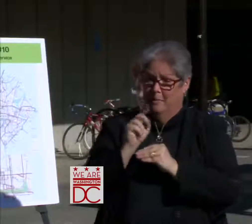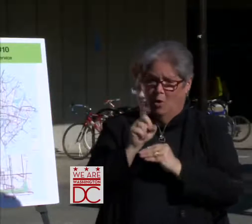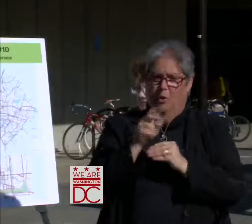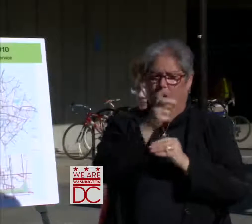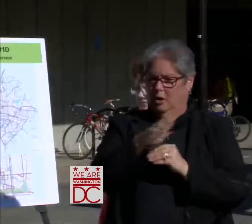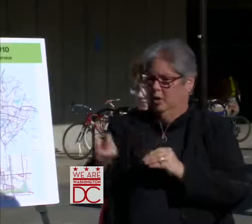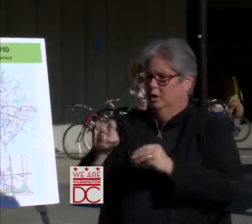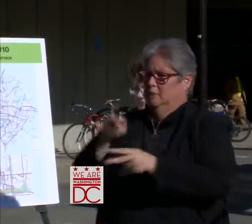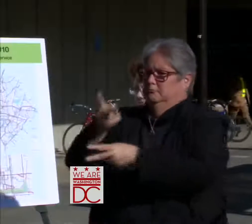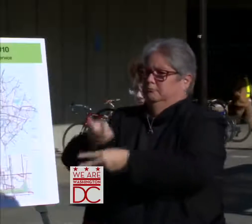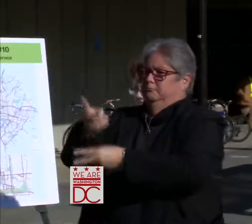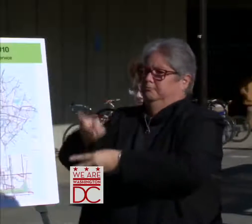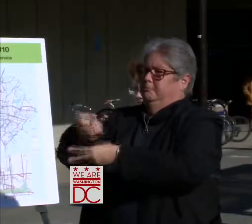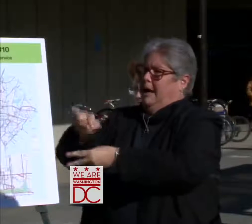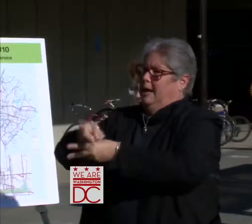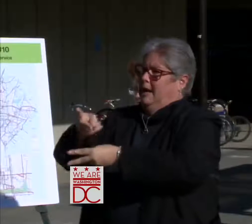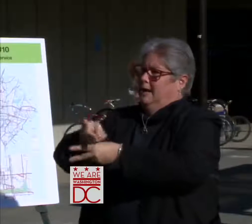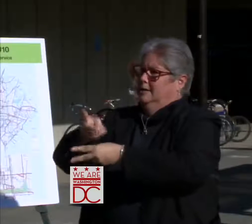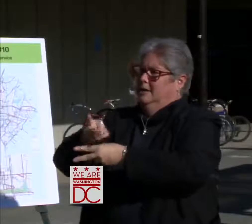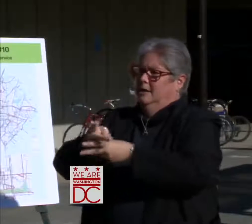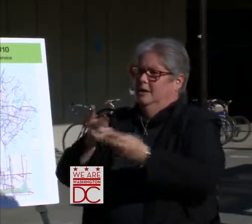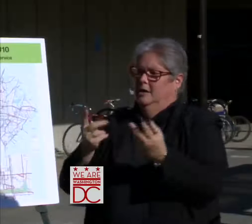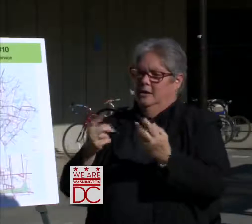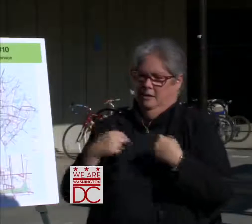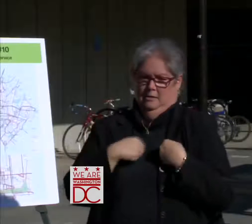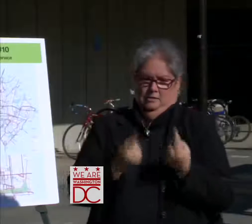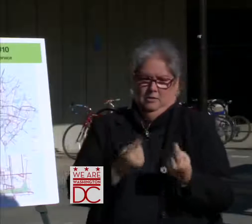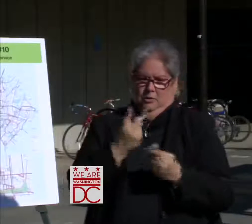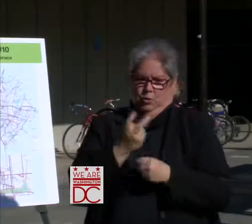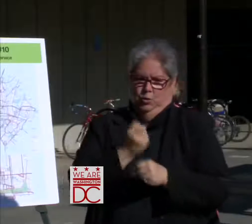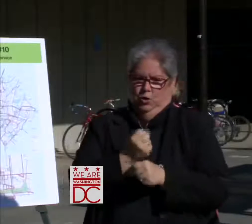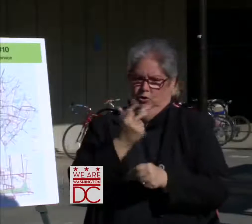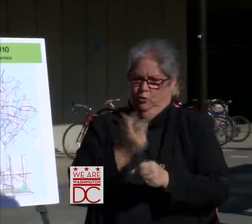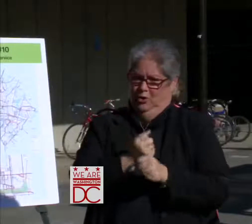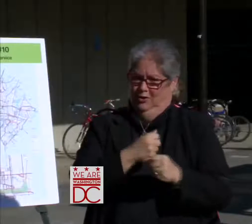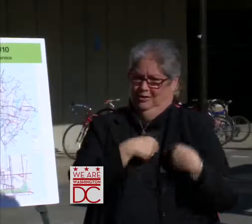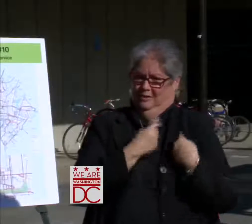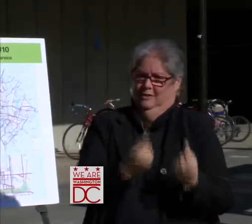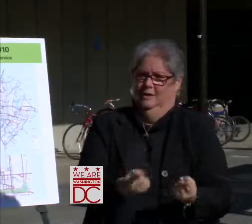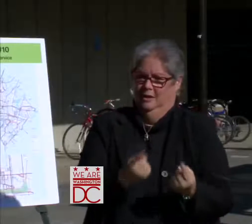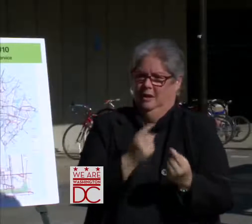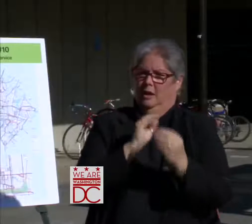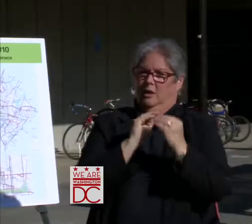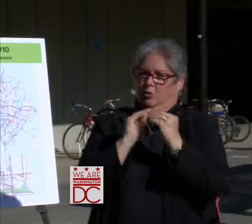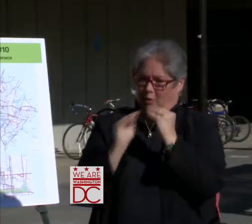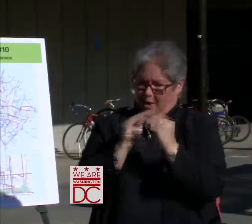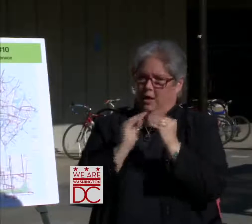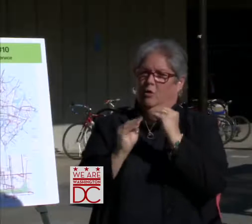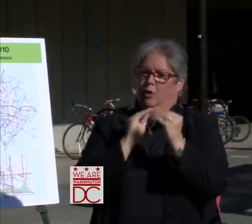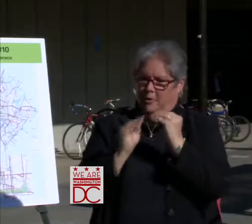A BASIC MAINTENANCE MODE OVER THE LAST FEW YEARS WE'VE BEEN GOING OUT AND REPAIRING THINGS THAT SHOULD HAVE BEEN DONE AND